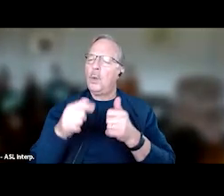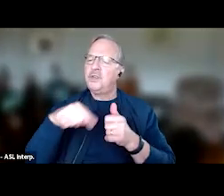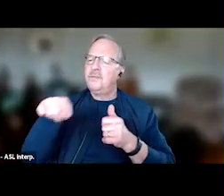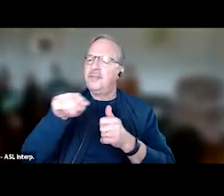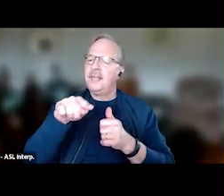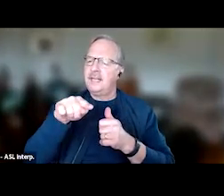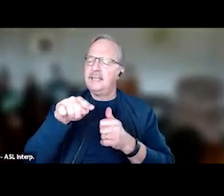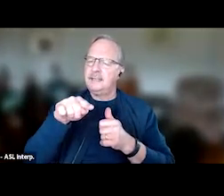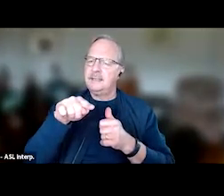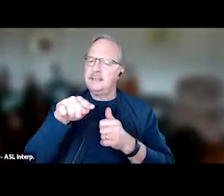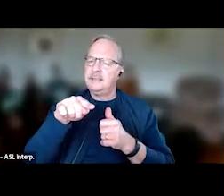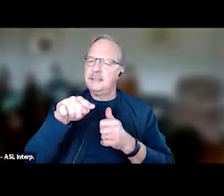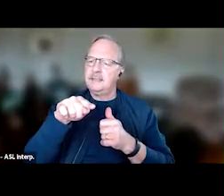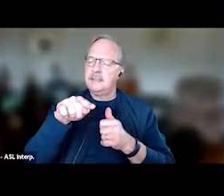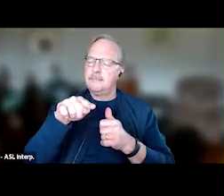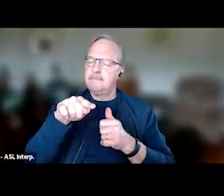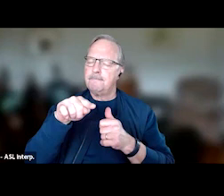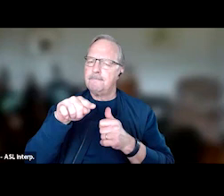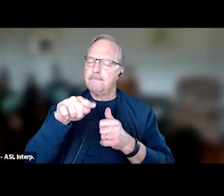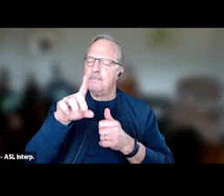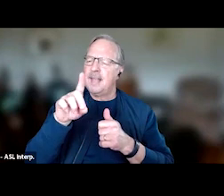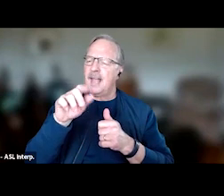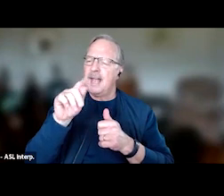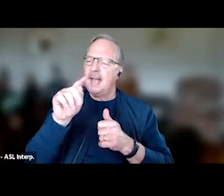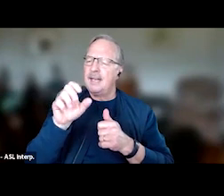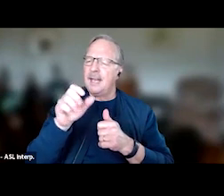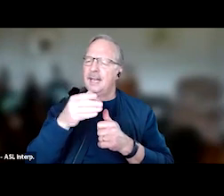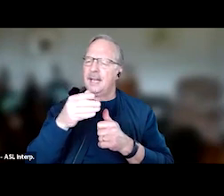Which of these data sources do you currently use